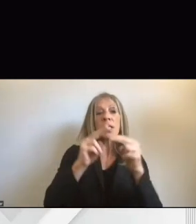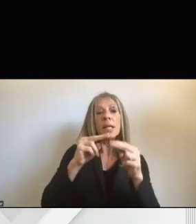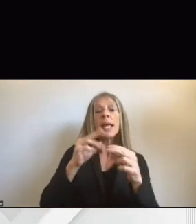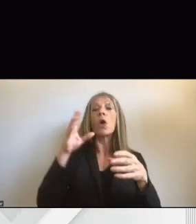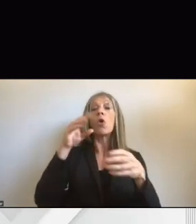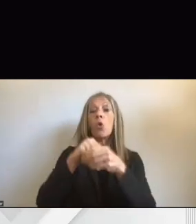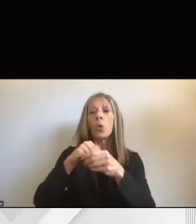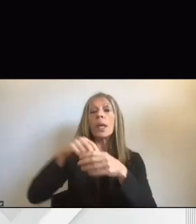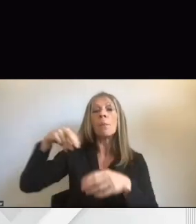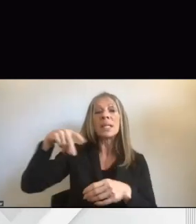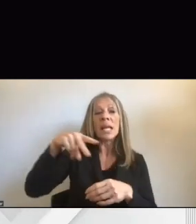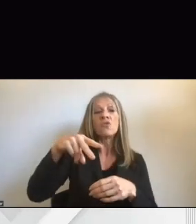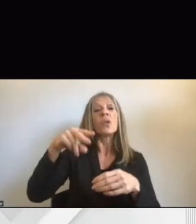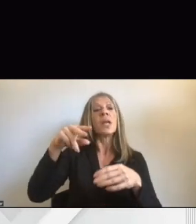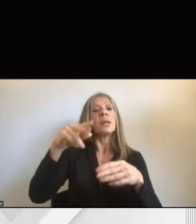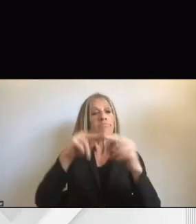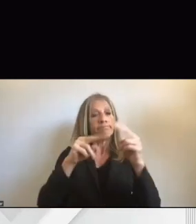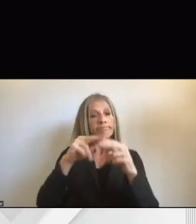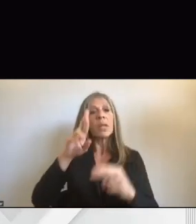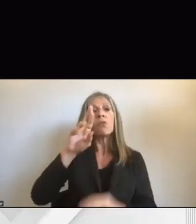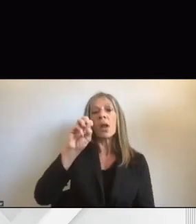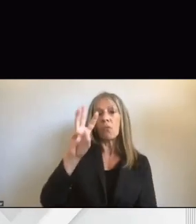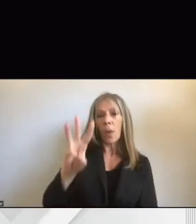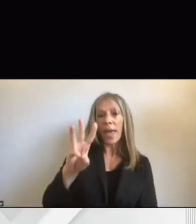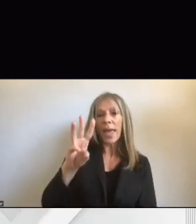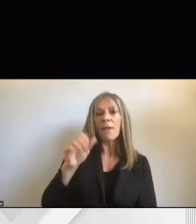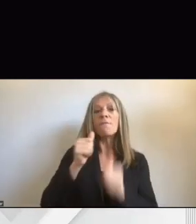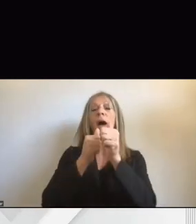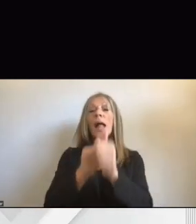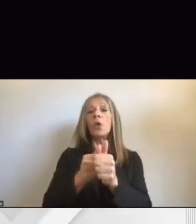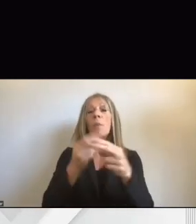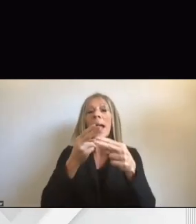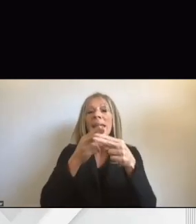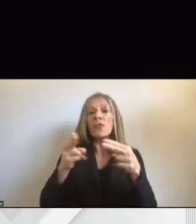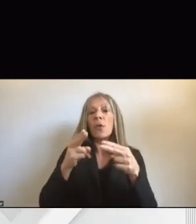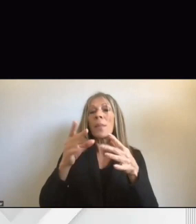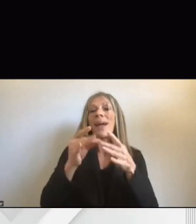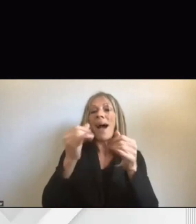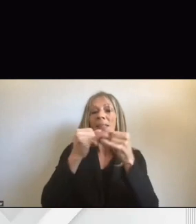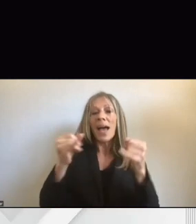pedestrian facilities in the right-of-way. Followed by interim guidelines in 1994.